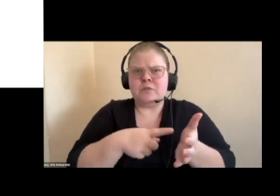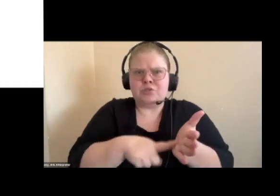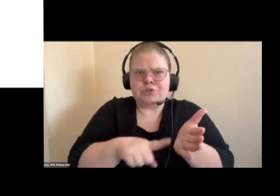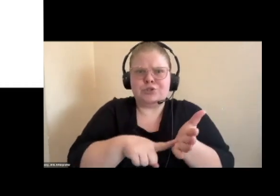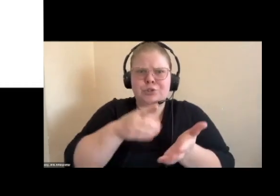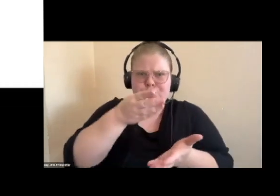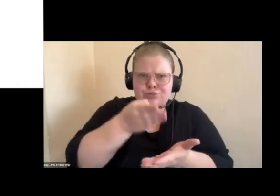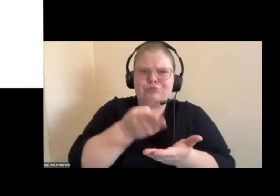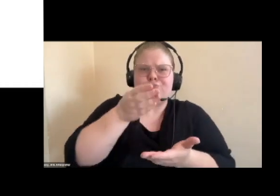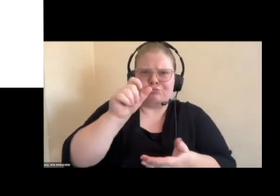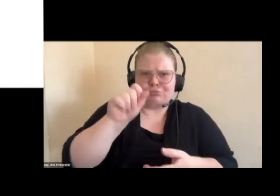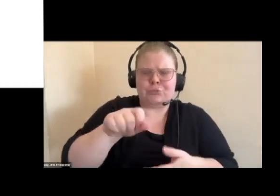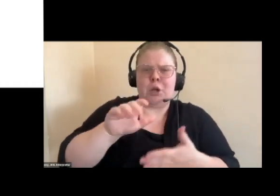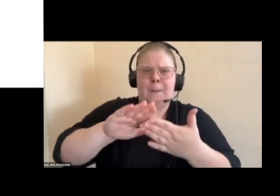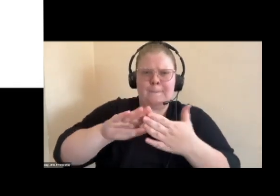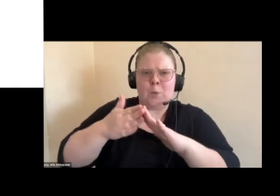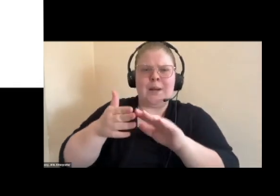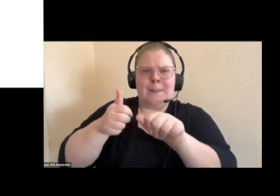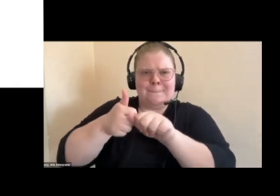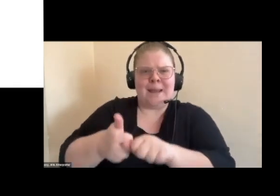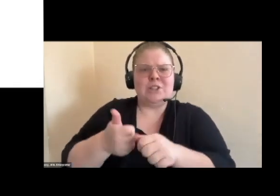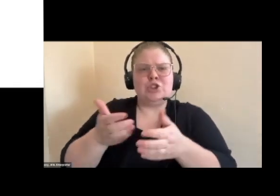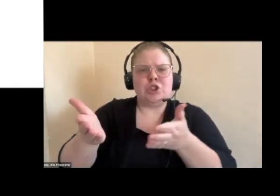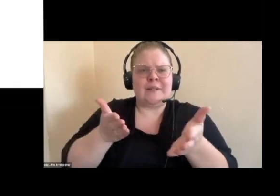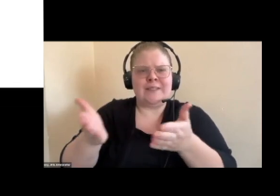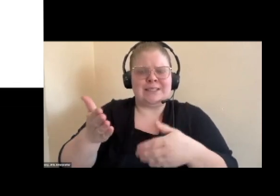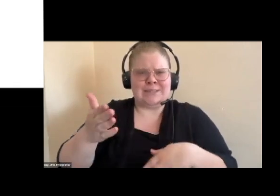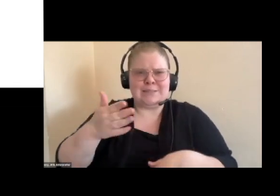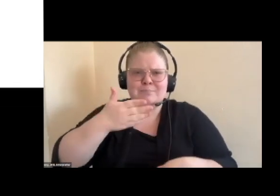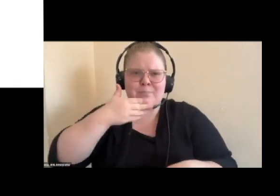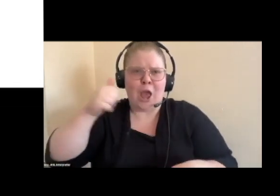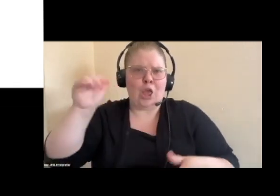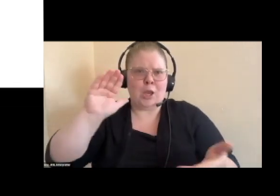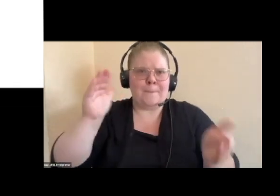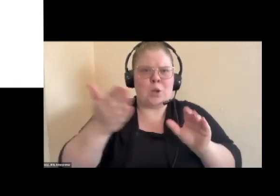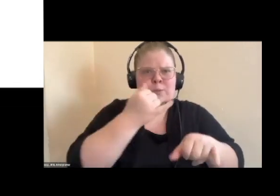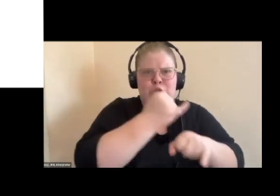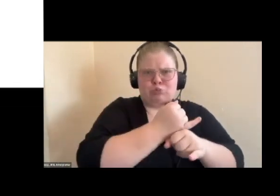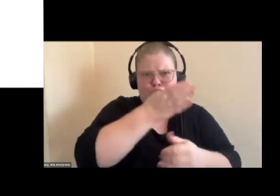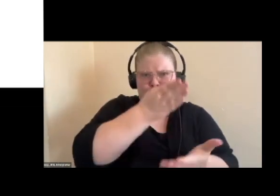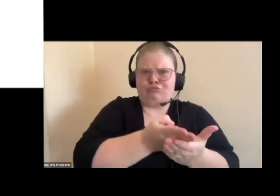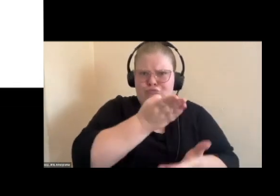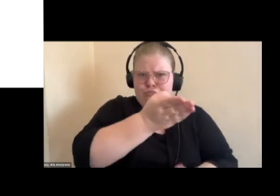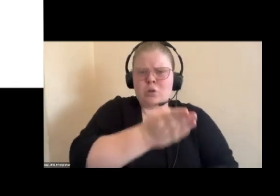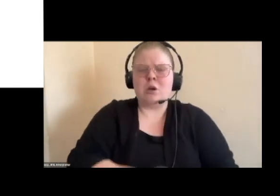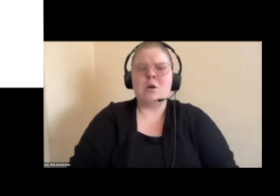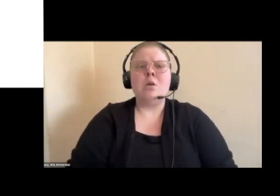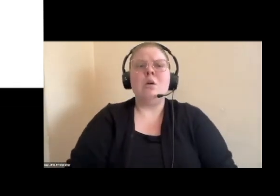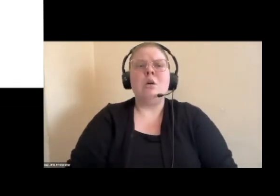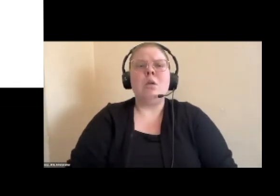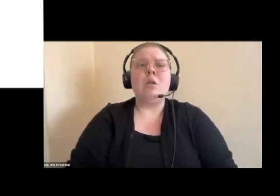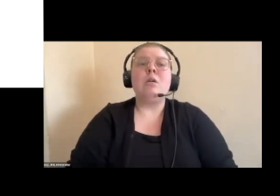community based services versus institutions. What was happening was this program was up